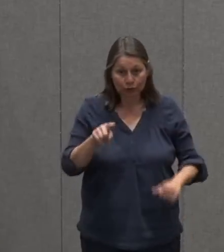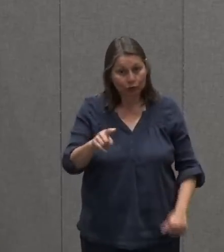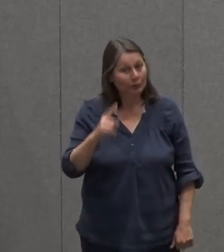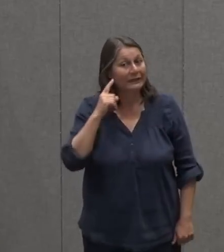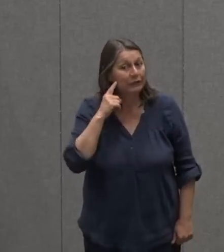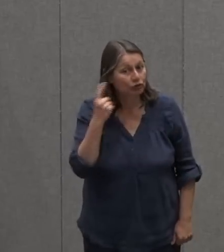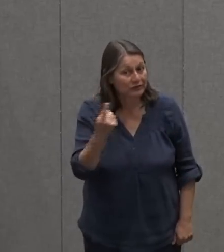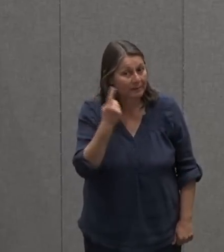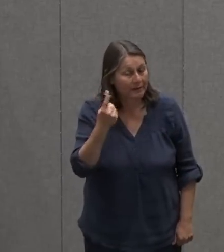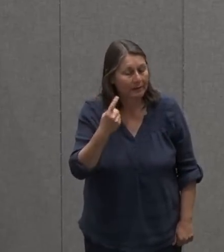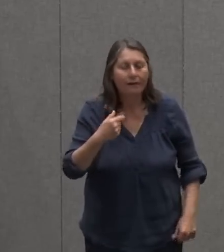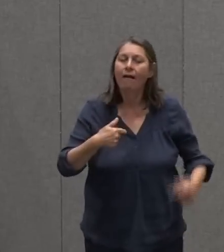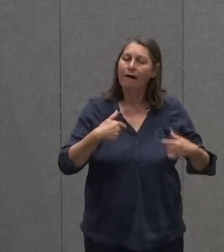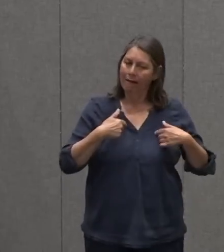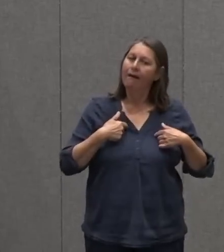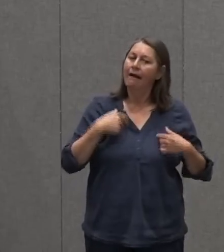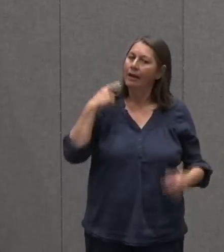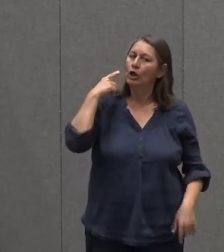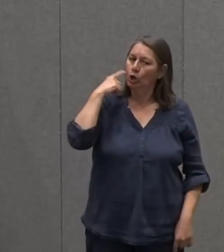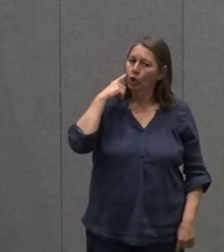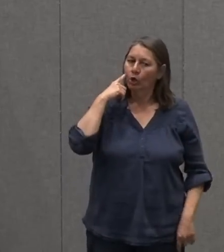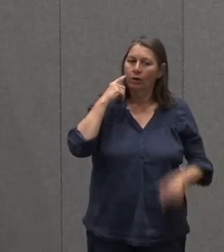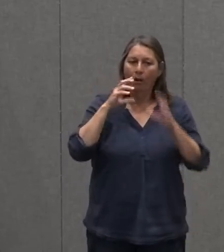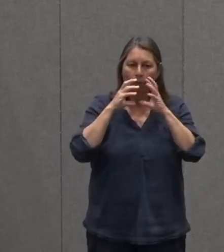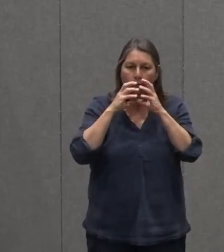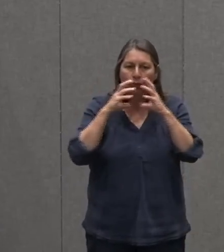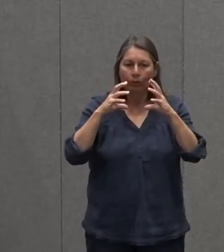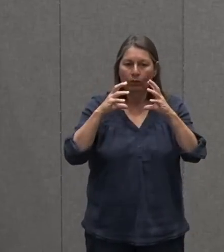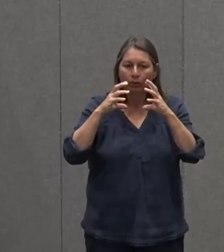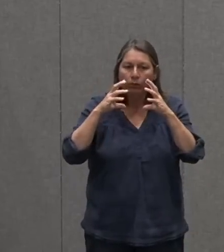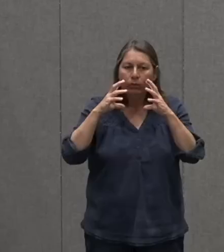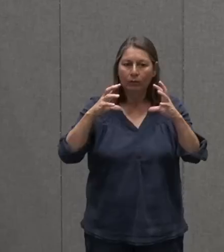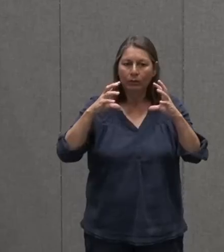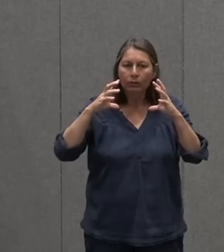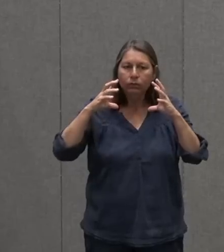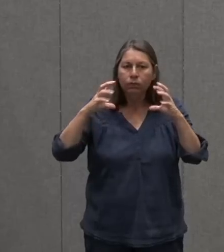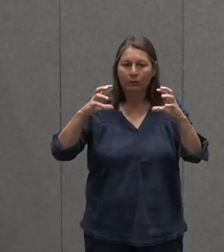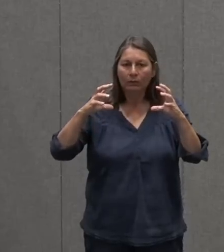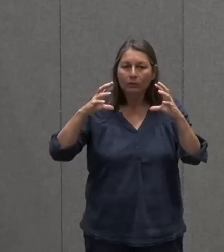I heard the balloon blowing up. What did you see?